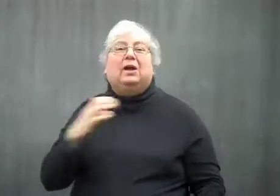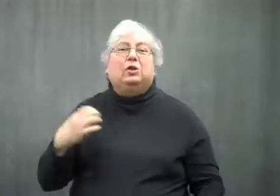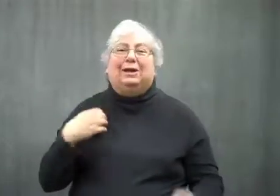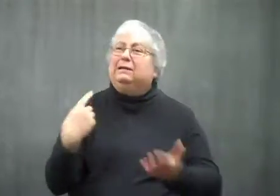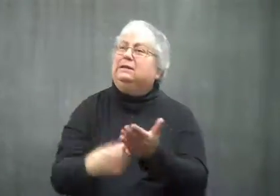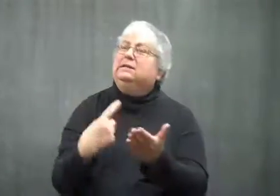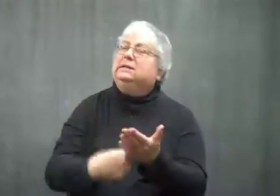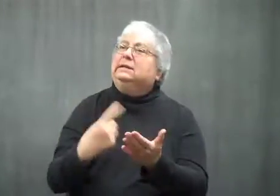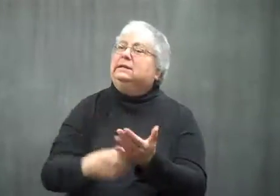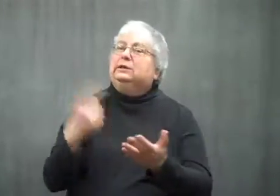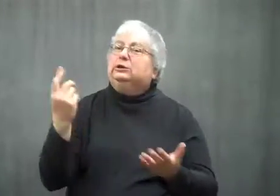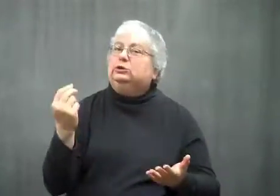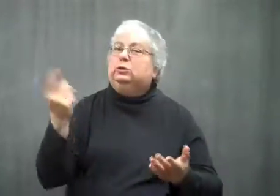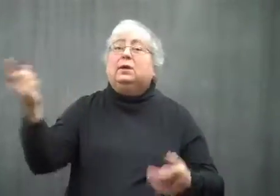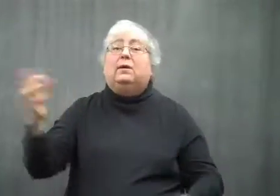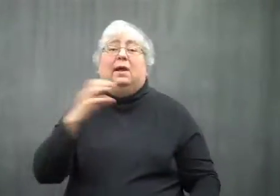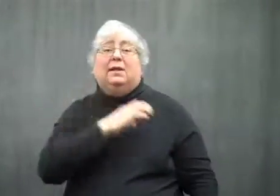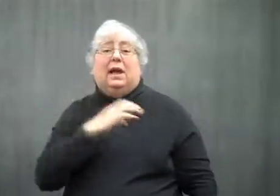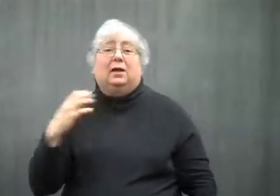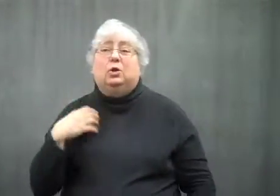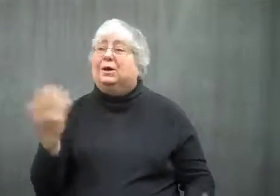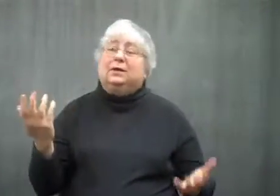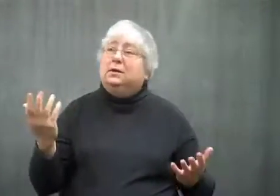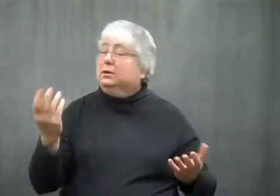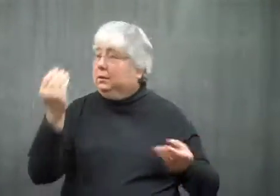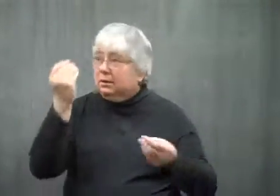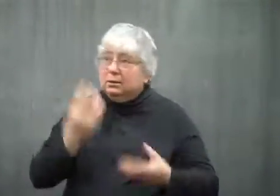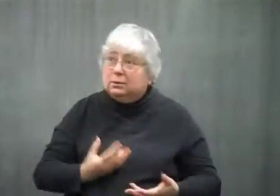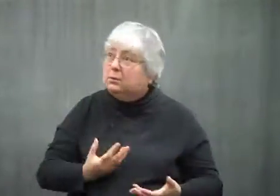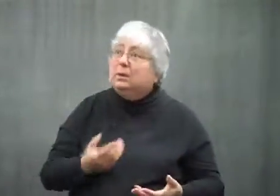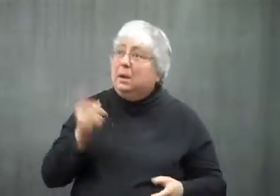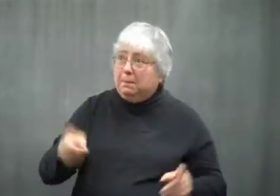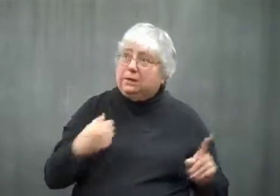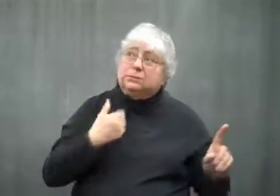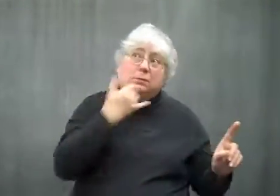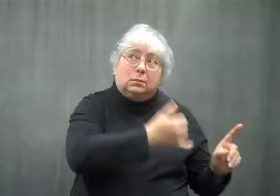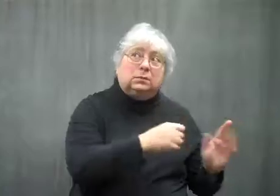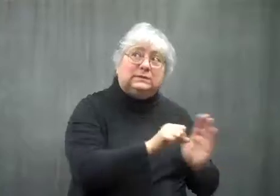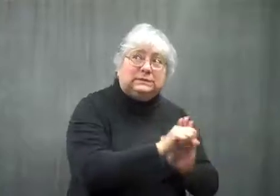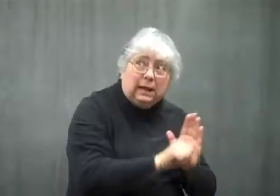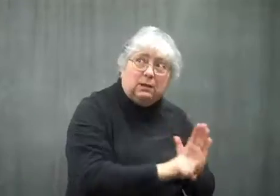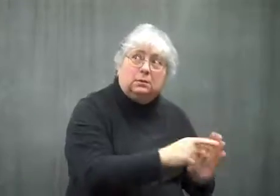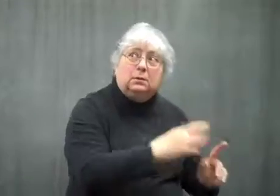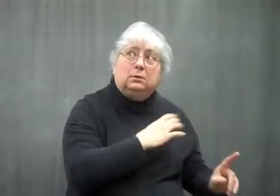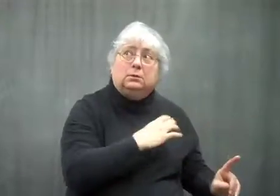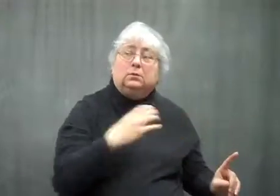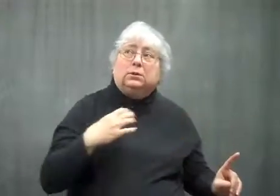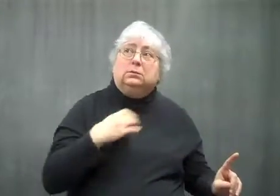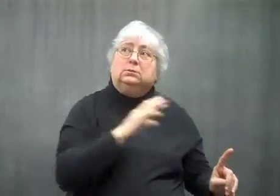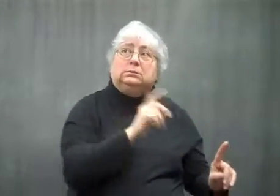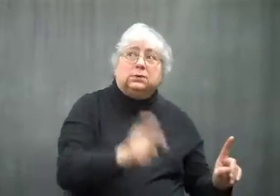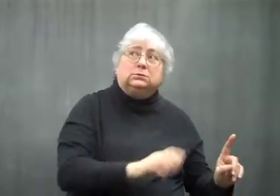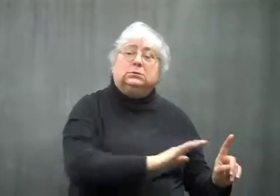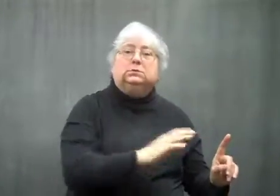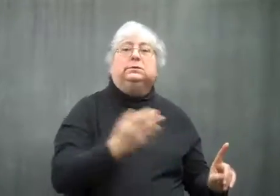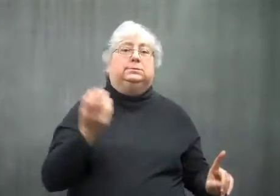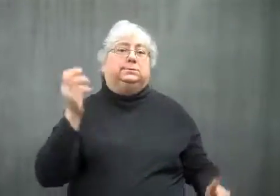He was told he needed to talk to his state representatives.